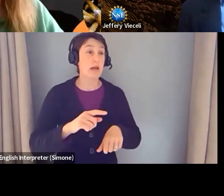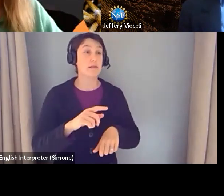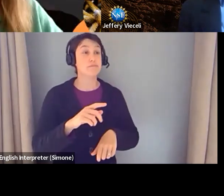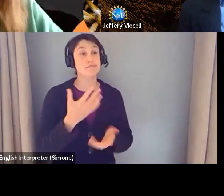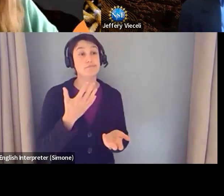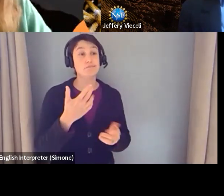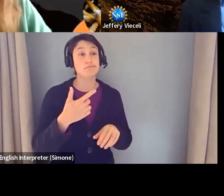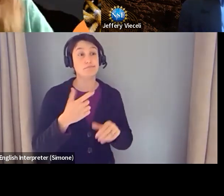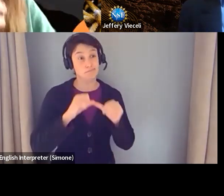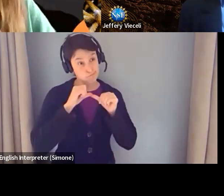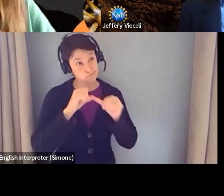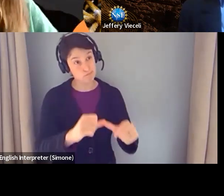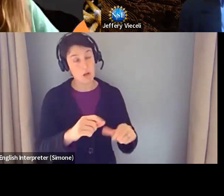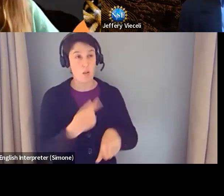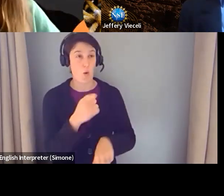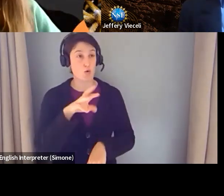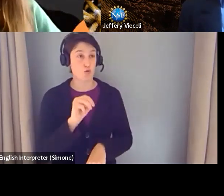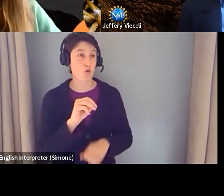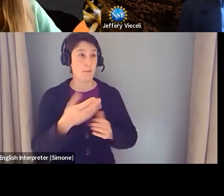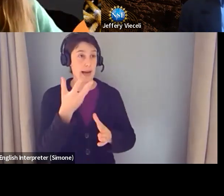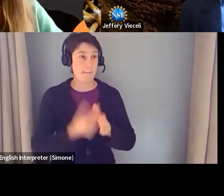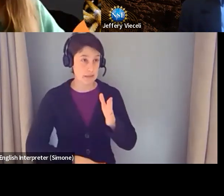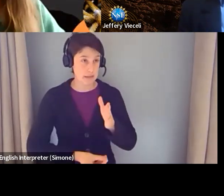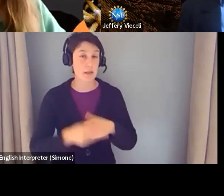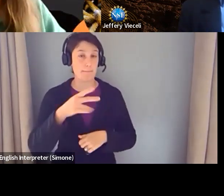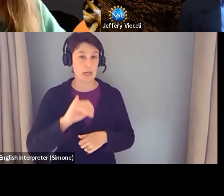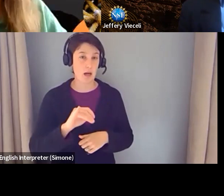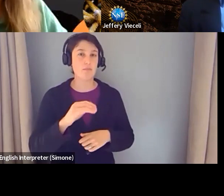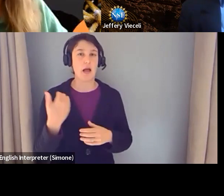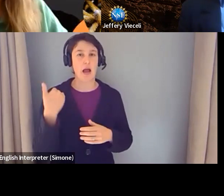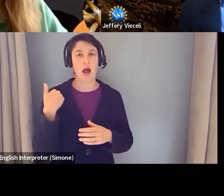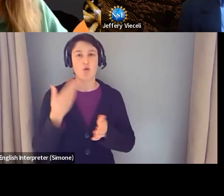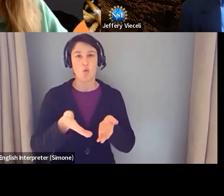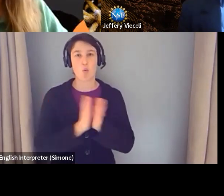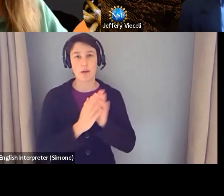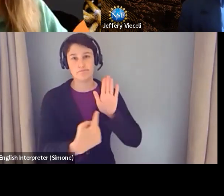there actually is a notification and request that you can come in and you can let us know